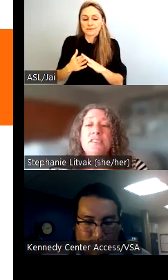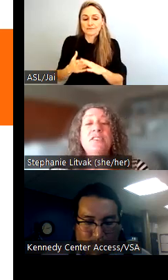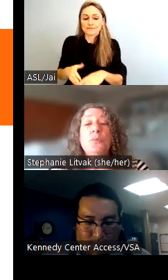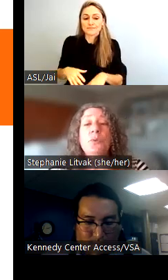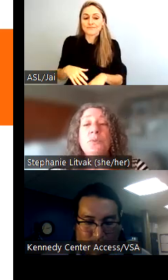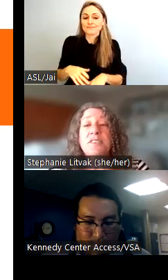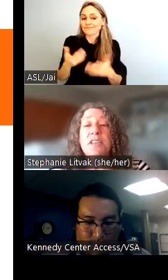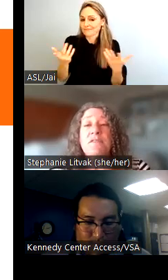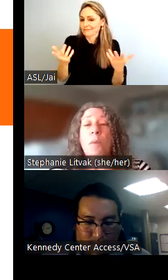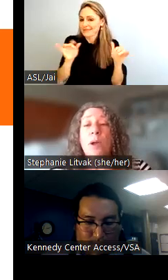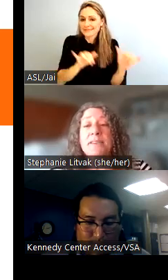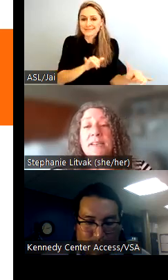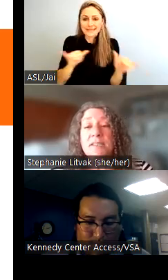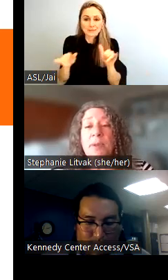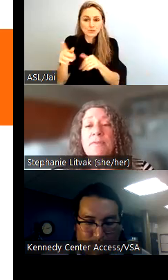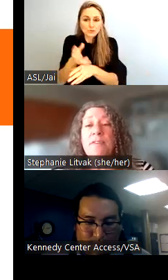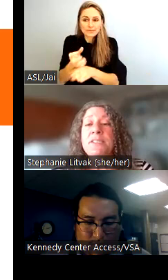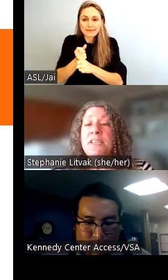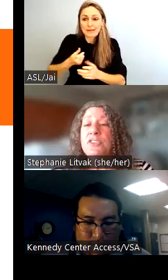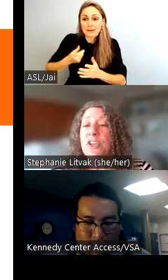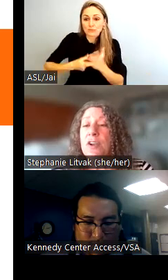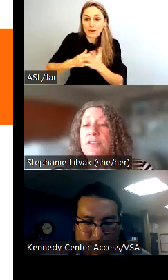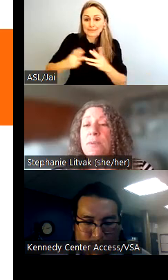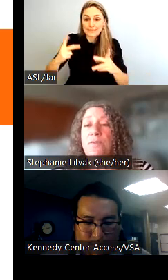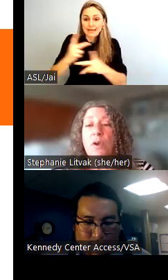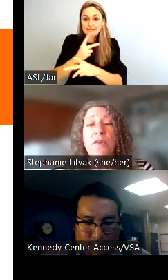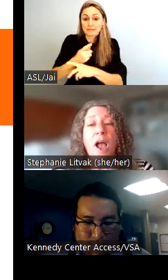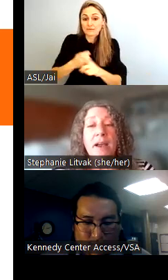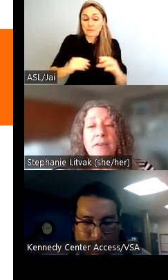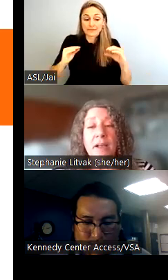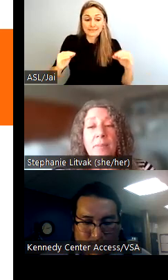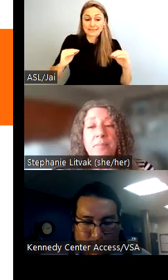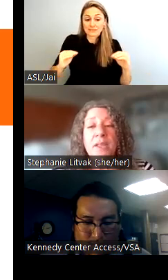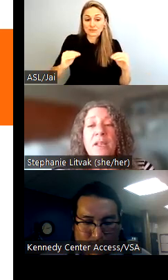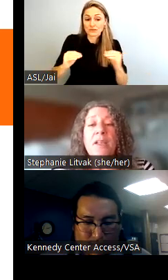Just as you would receive a price estimate from a teaching artist before you hire them,